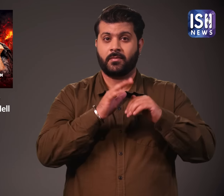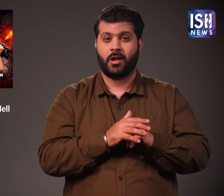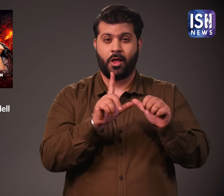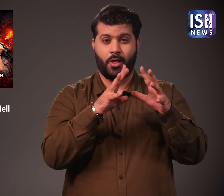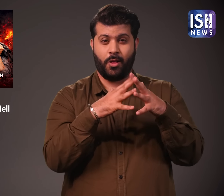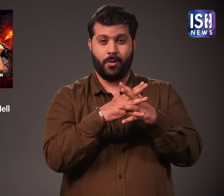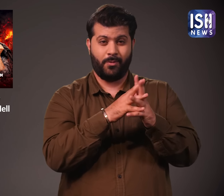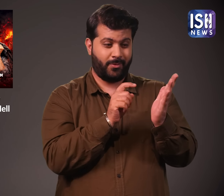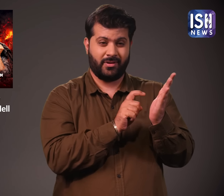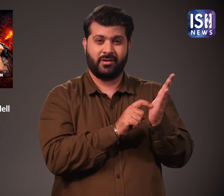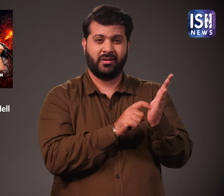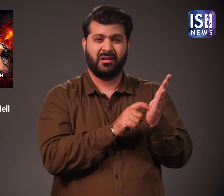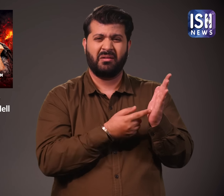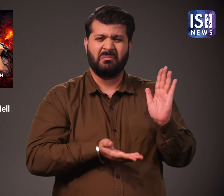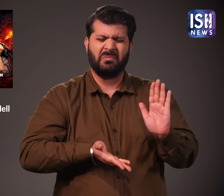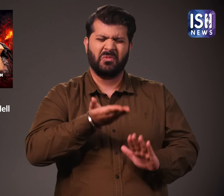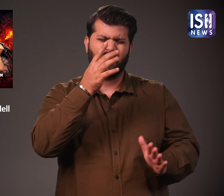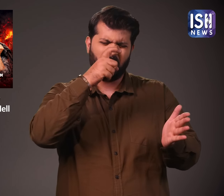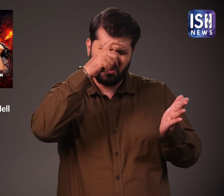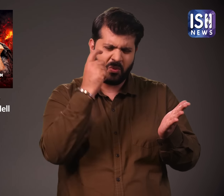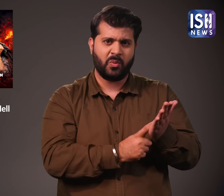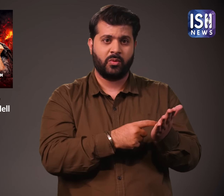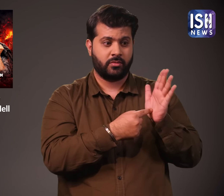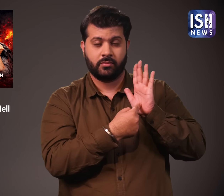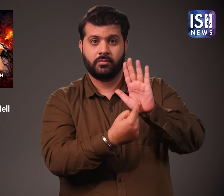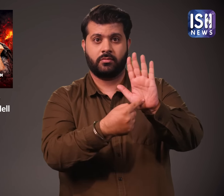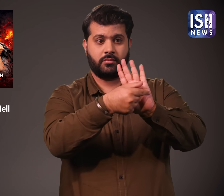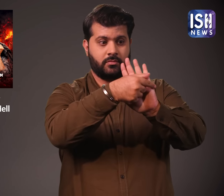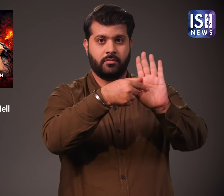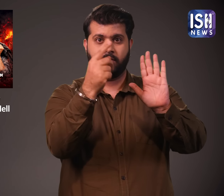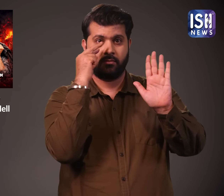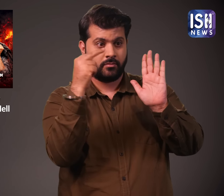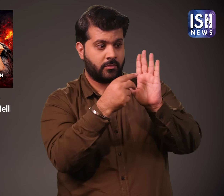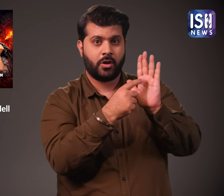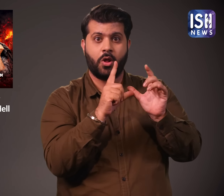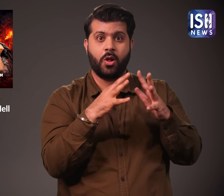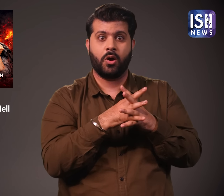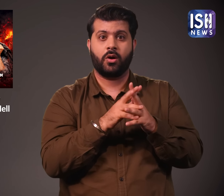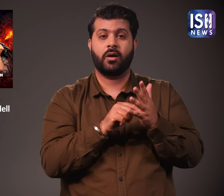There are major laws and rules affecting women.